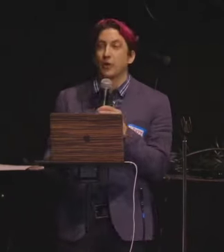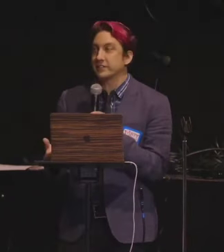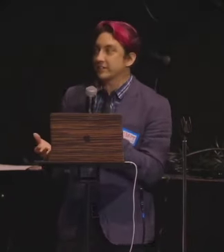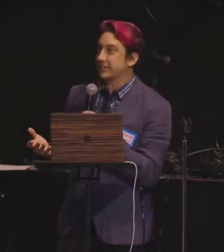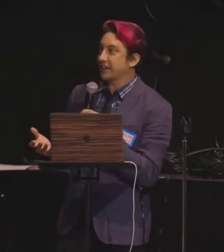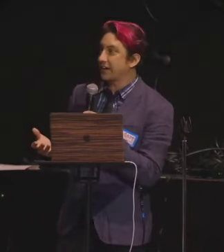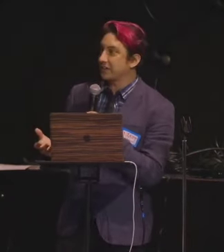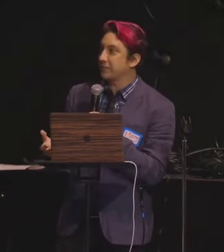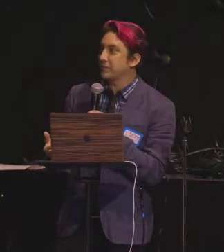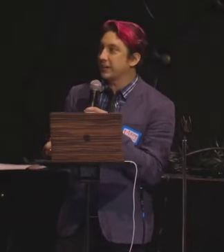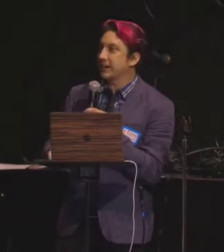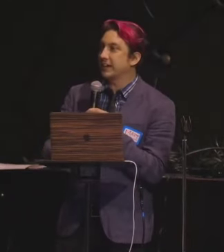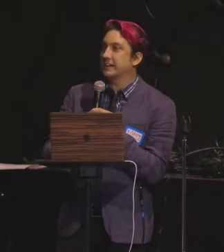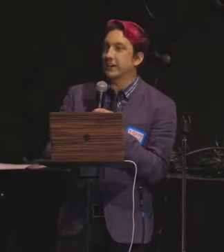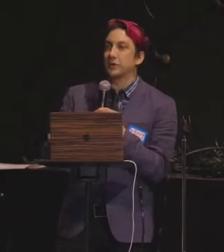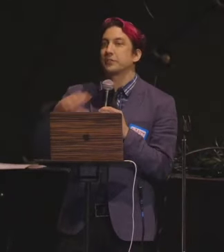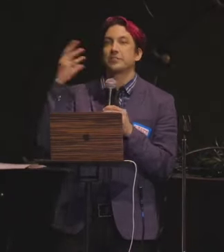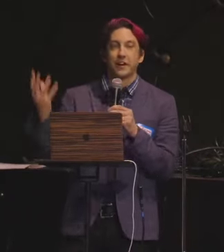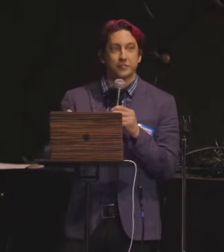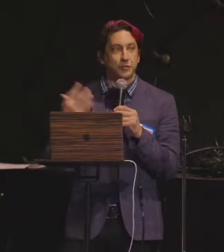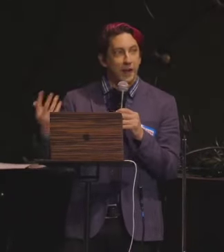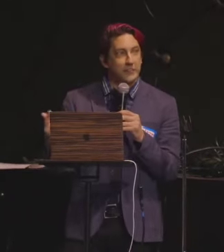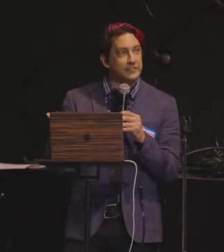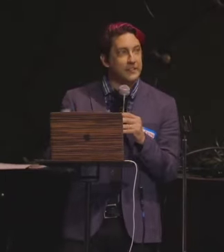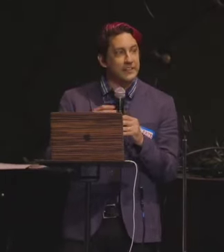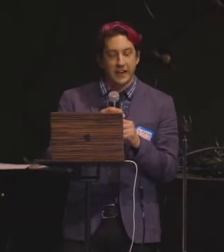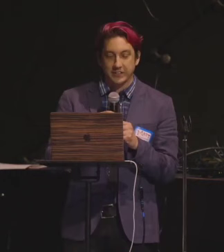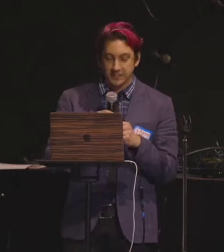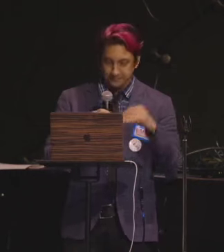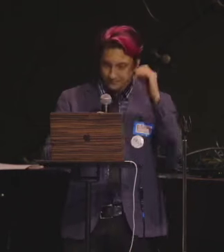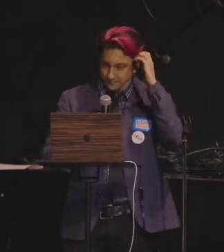the noises that the characters are making, you know, the noises that are surrounding the character.